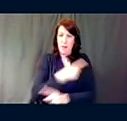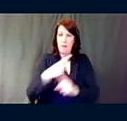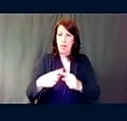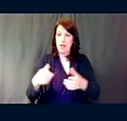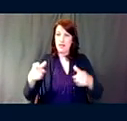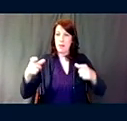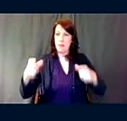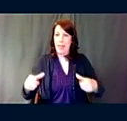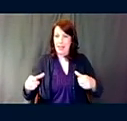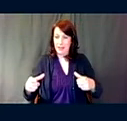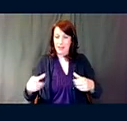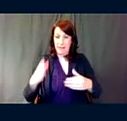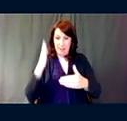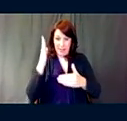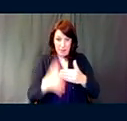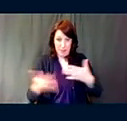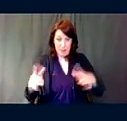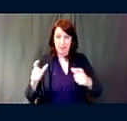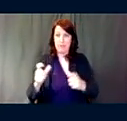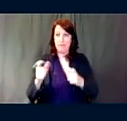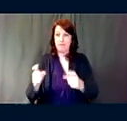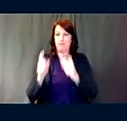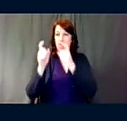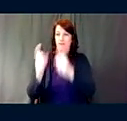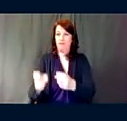PLUS A SET OF PLATES FOR COMPLETING THE IMMUNIZATION.